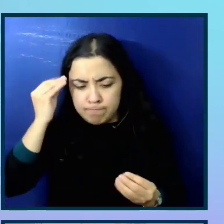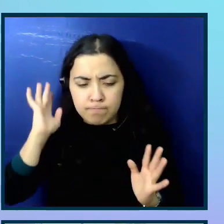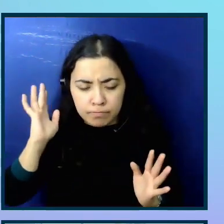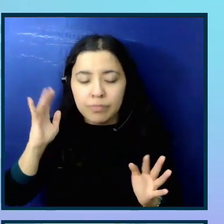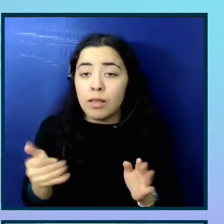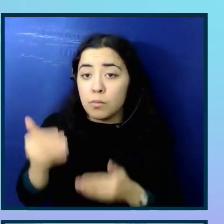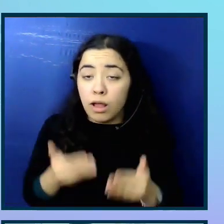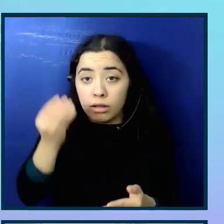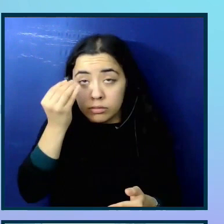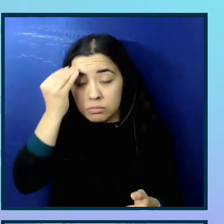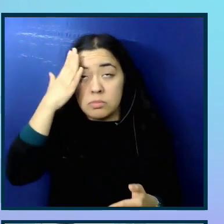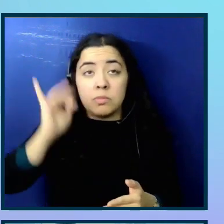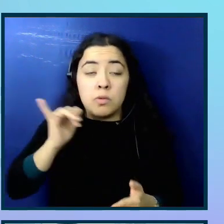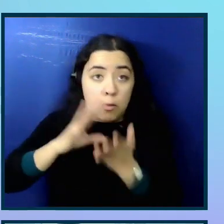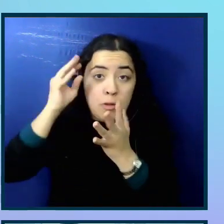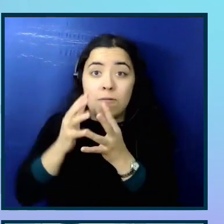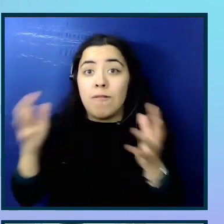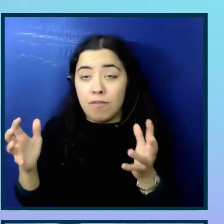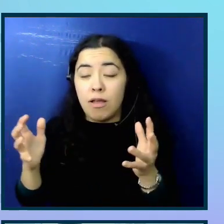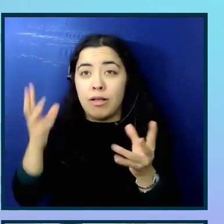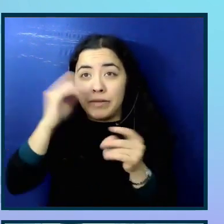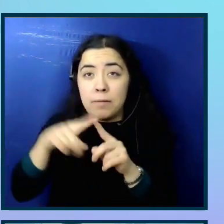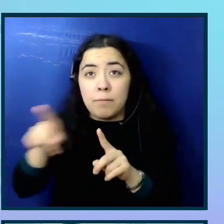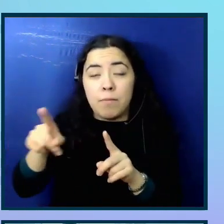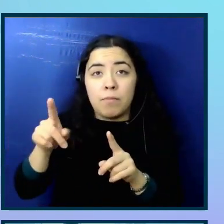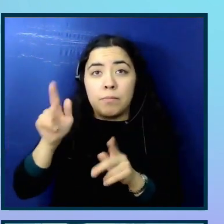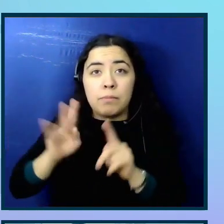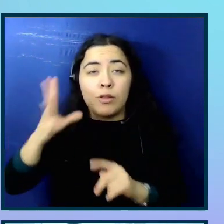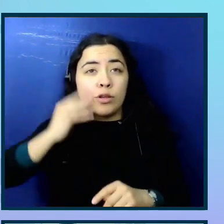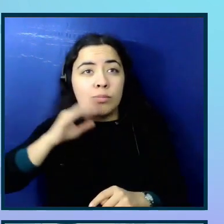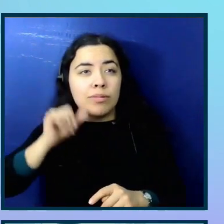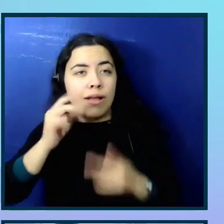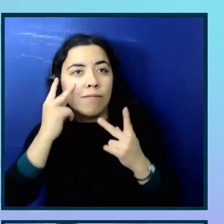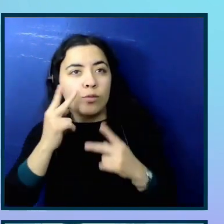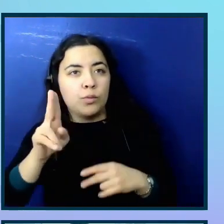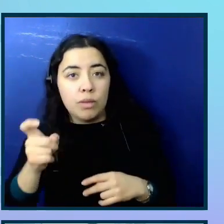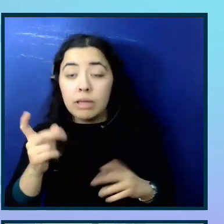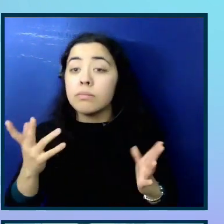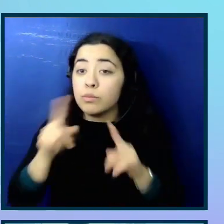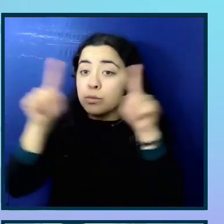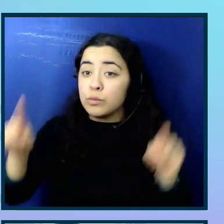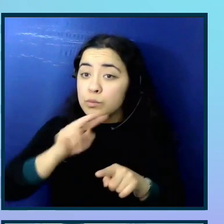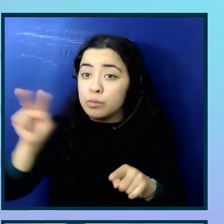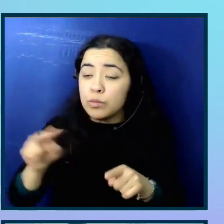and gave them that experience of thinking through the non-visual UX. The screen reader user has provided really valuable insights